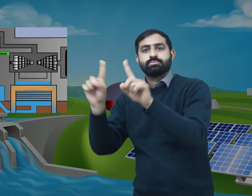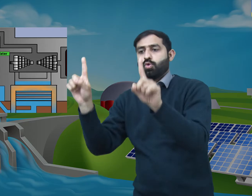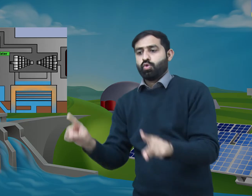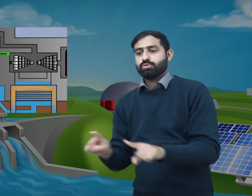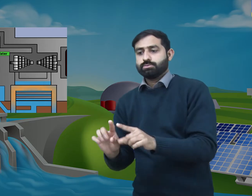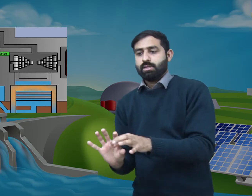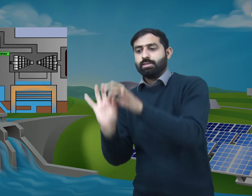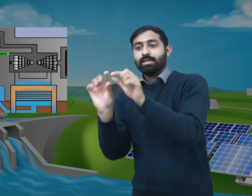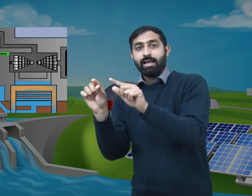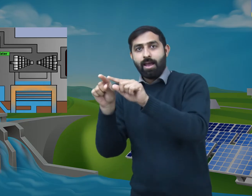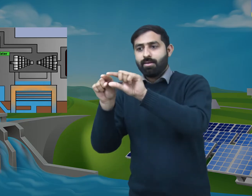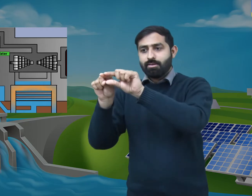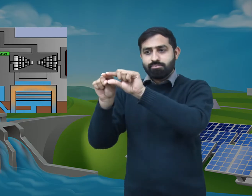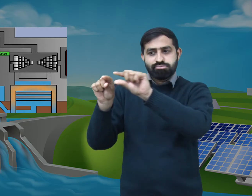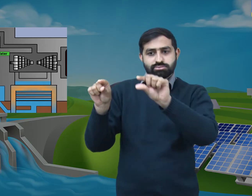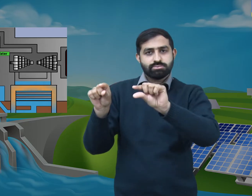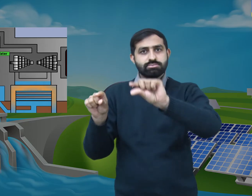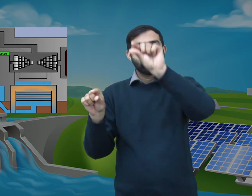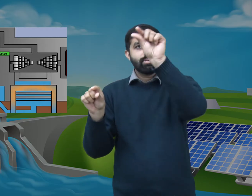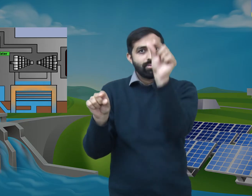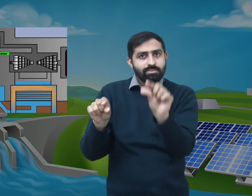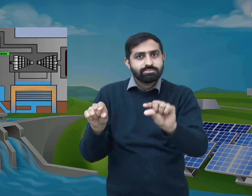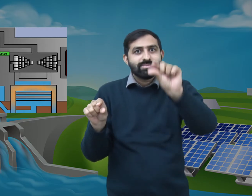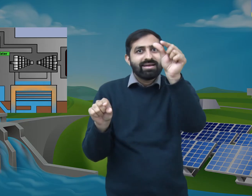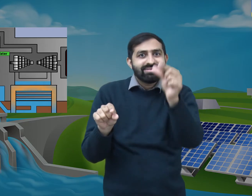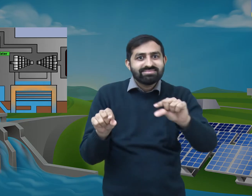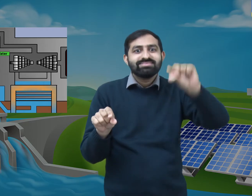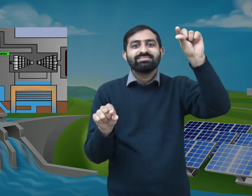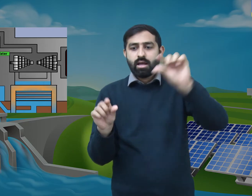In a plant there is a circulating water pump which circulates water from the river.